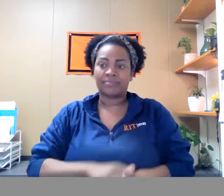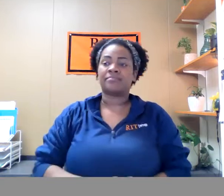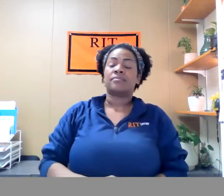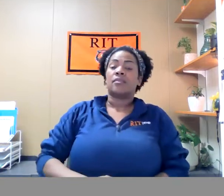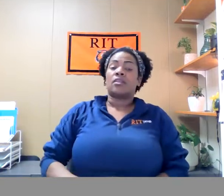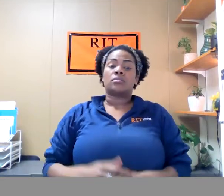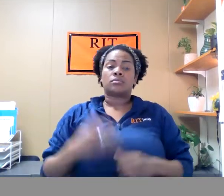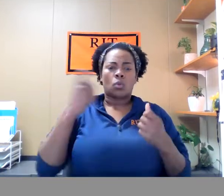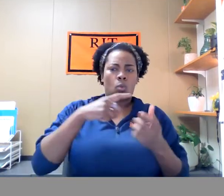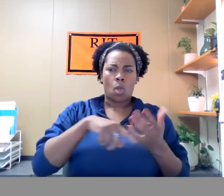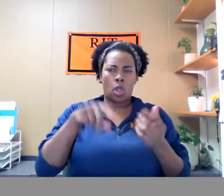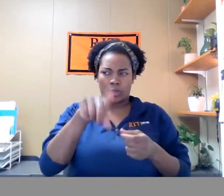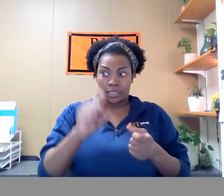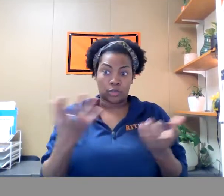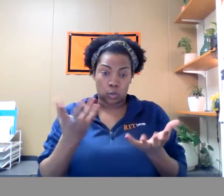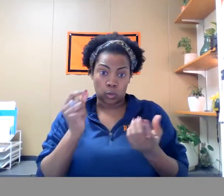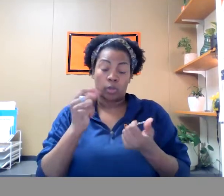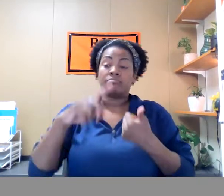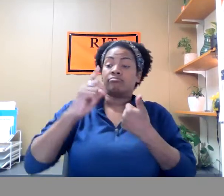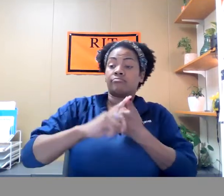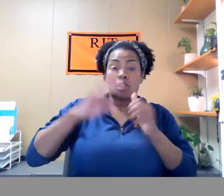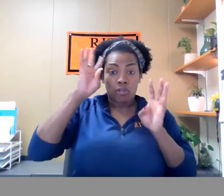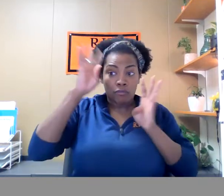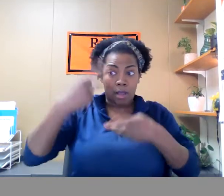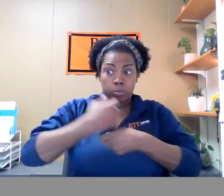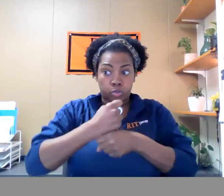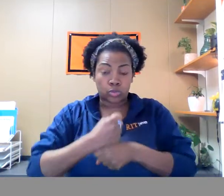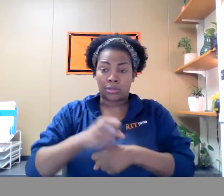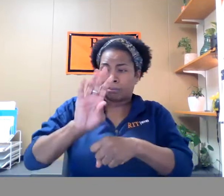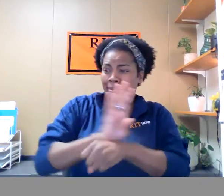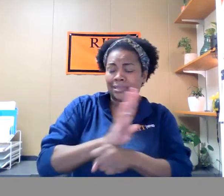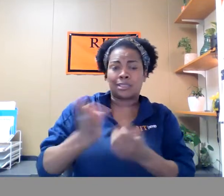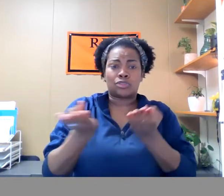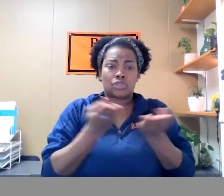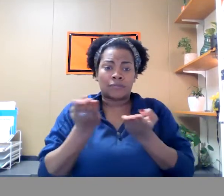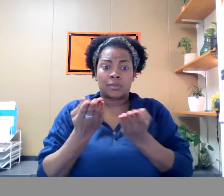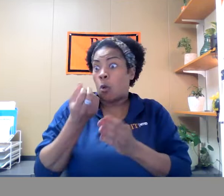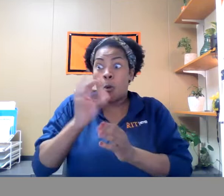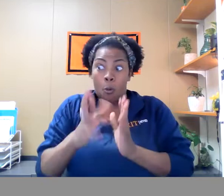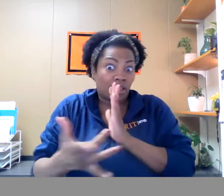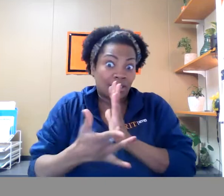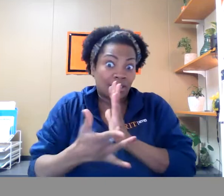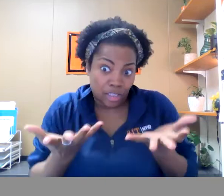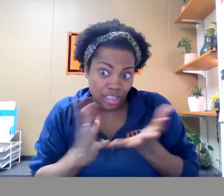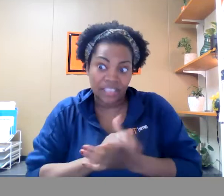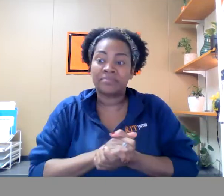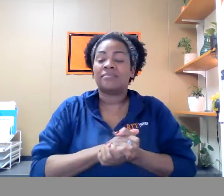had not yet transferred in. They were, you know, being creative and trying to figure out how to solve problems